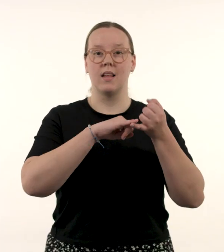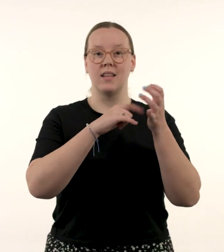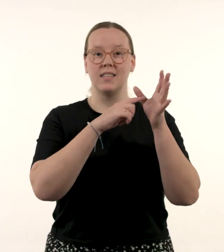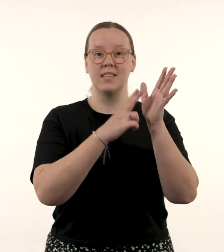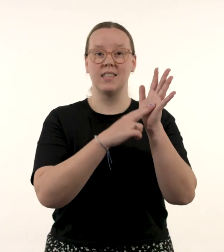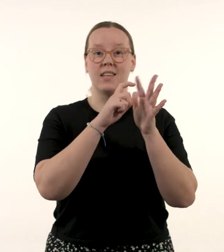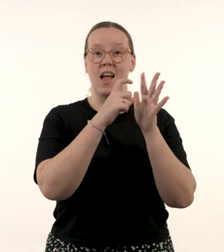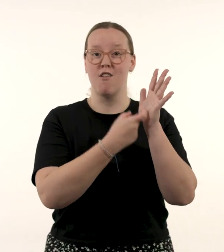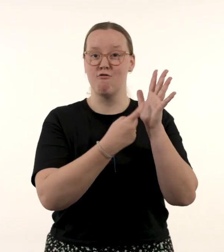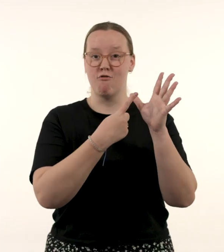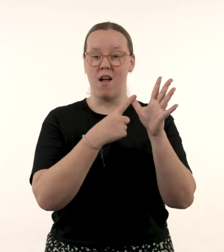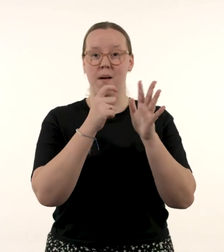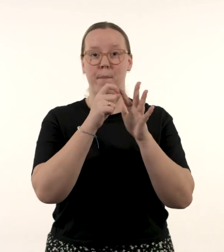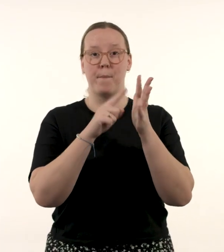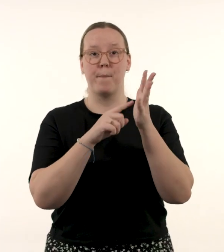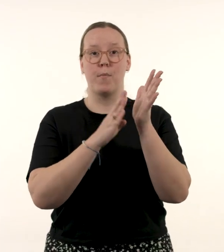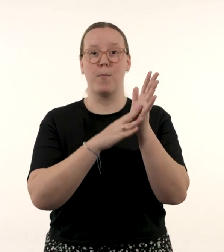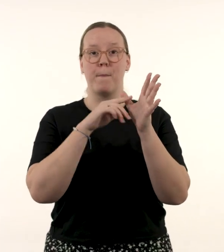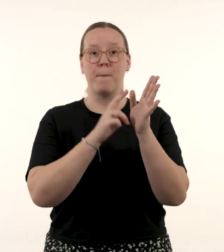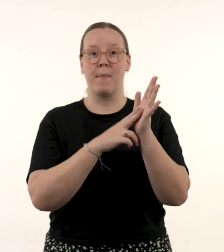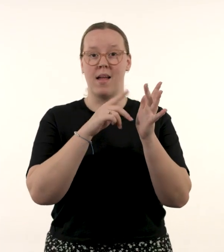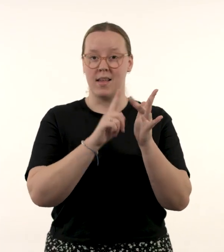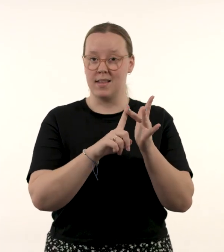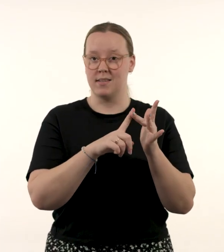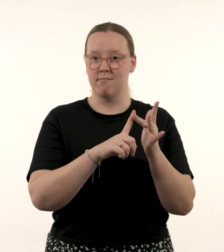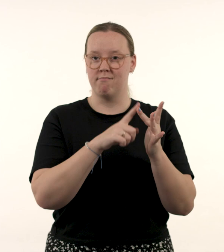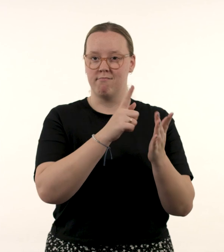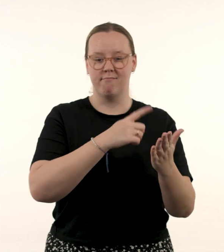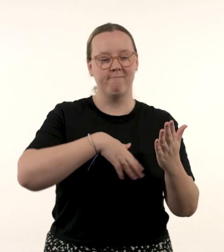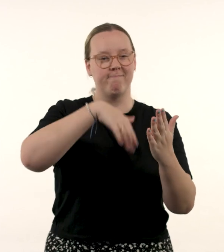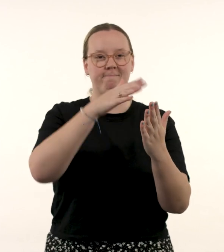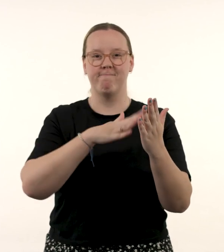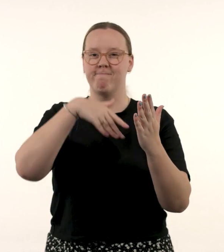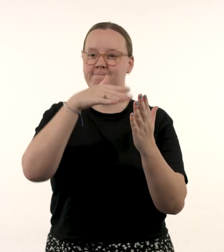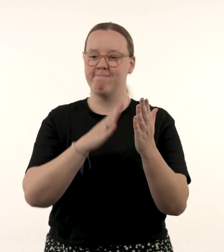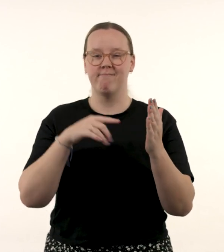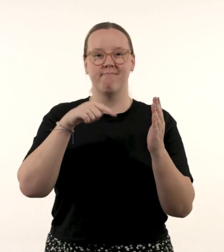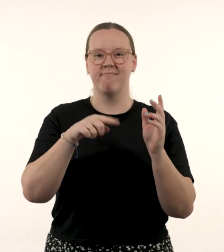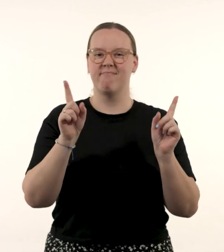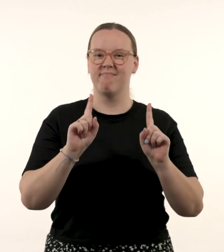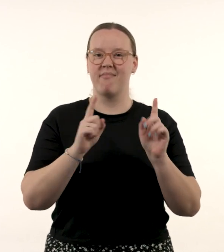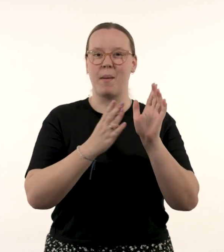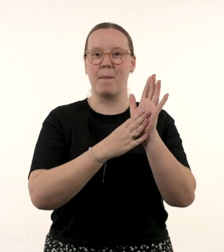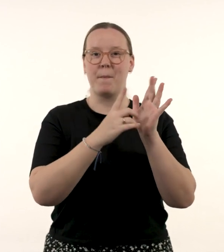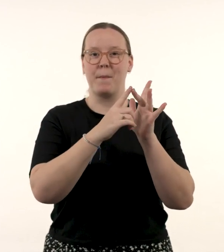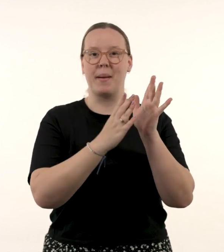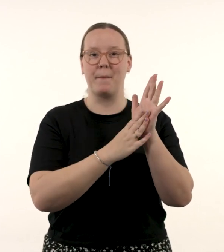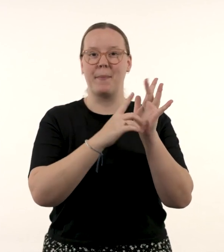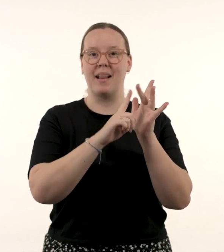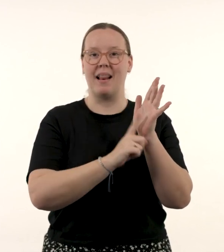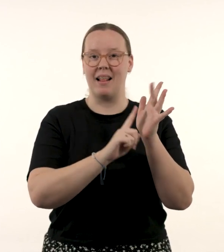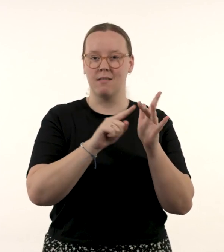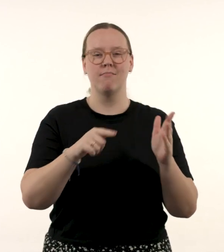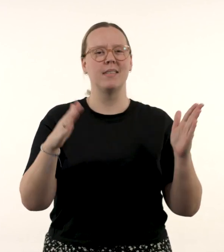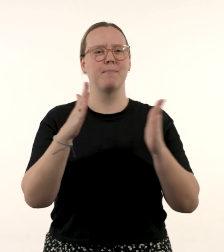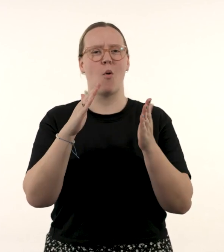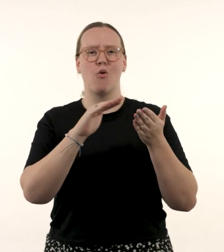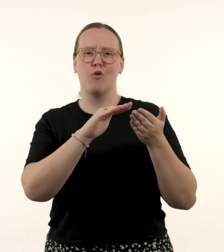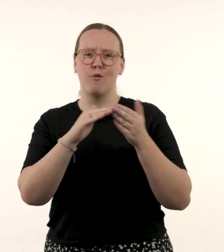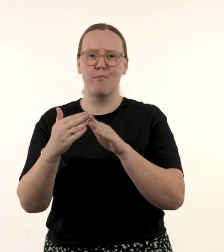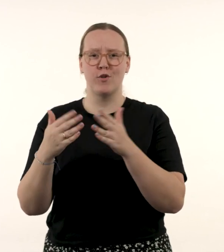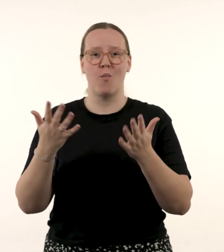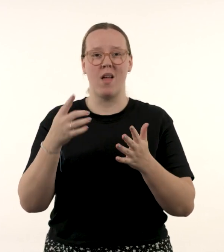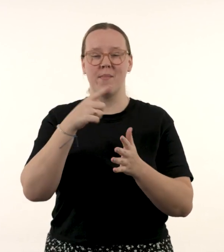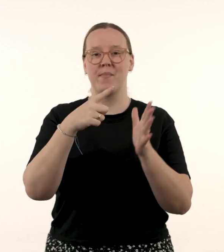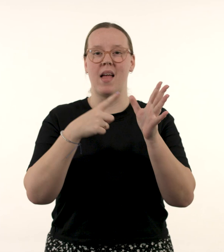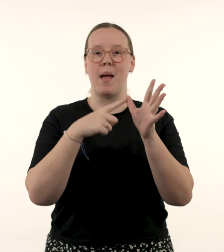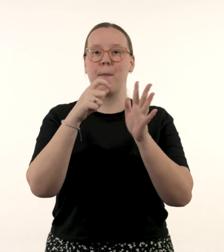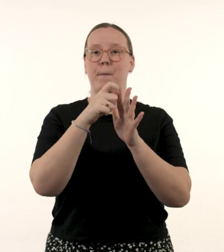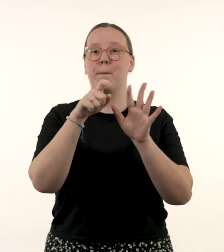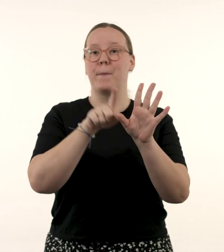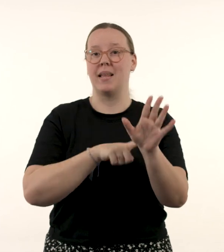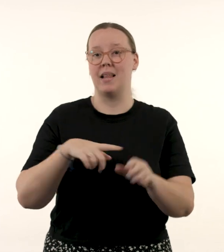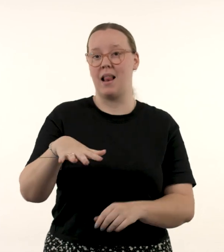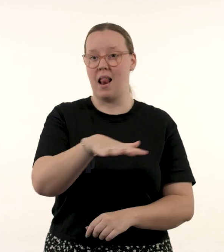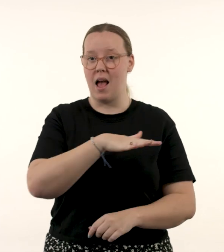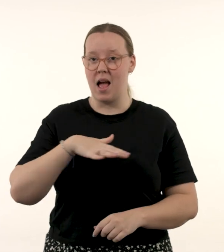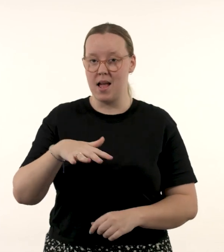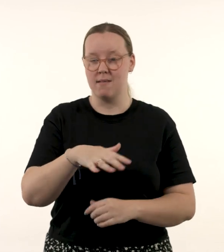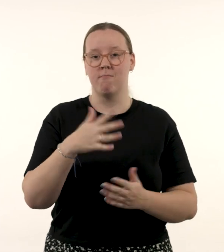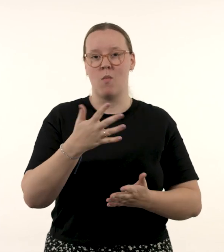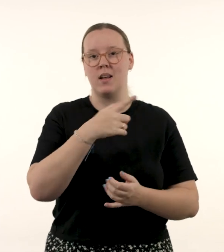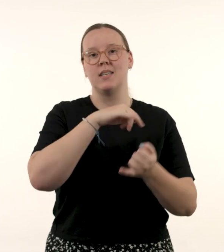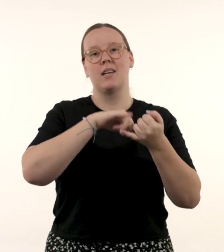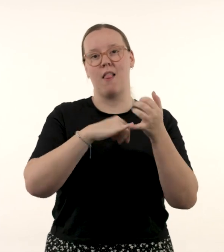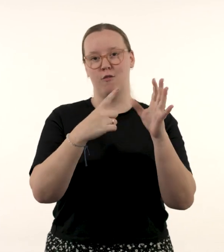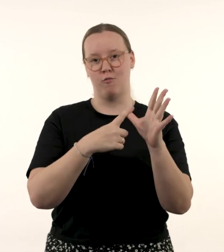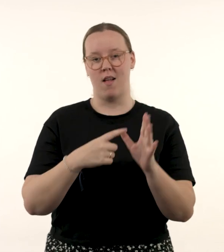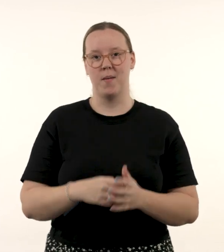Sandra Pumani has painted Mimili, a small community in the Aṉangu Pitjantjatjara Yankunytjatjara (APY) Lands of SA.